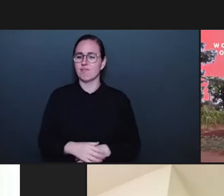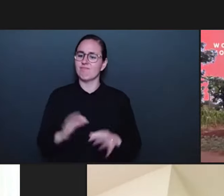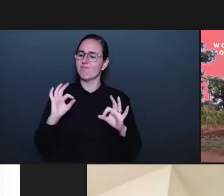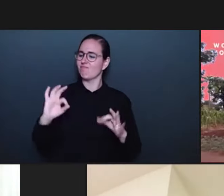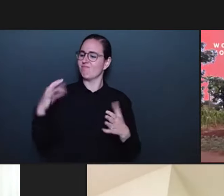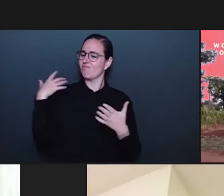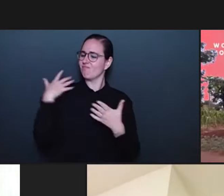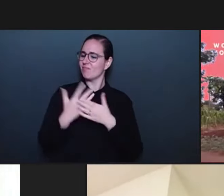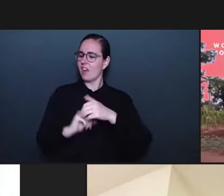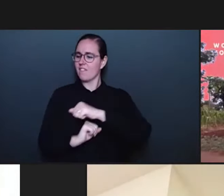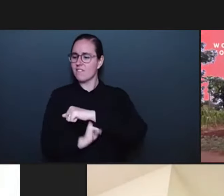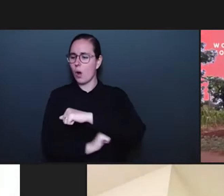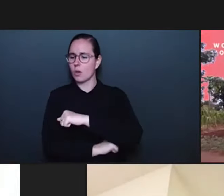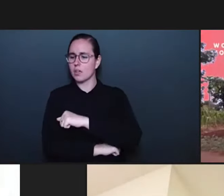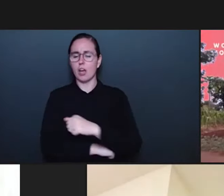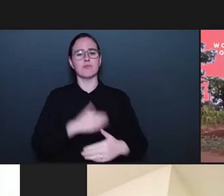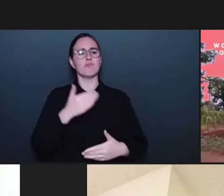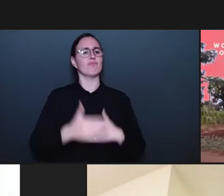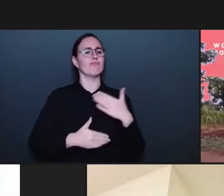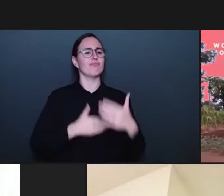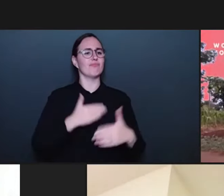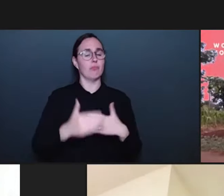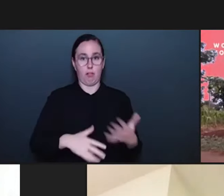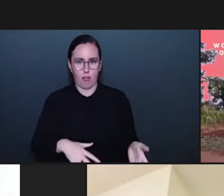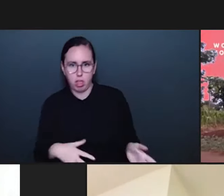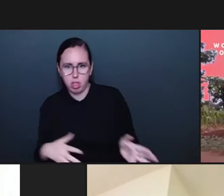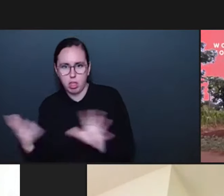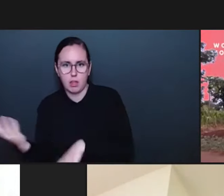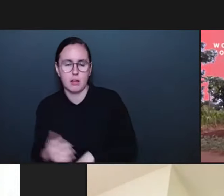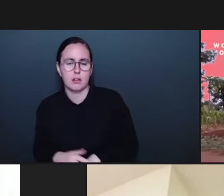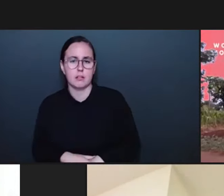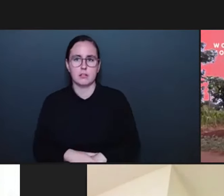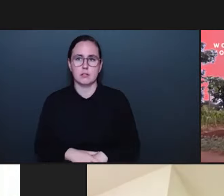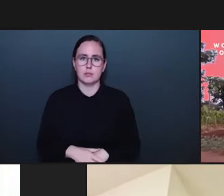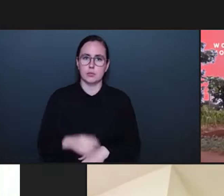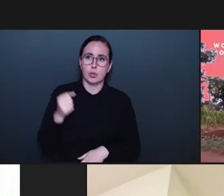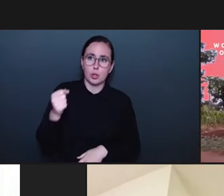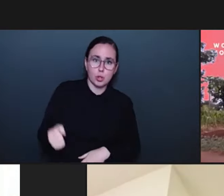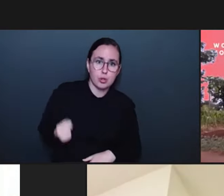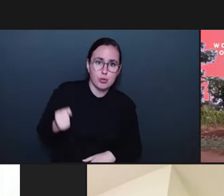they need the transportation infrastructure. So, there's a link between conflict and the